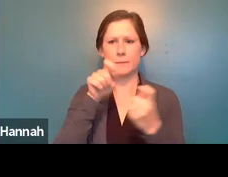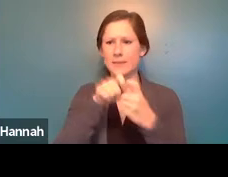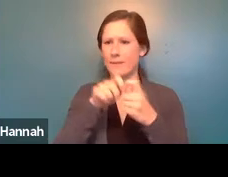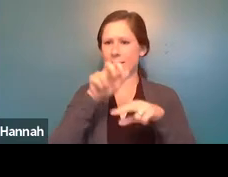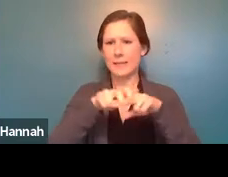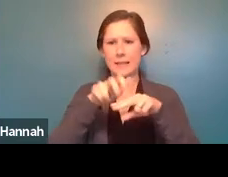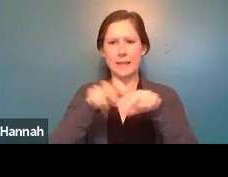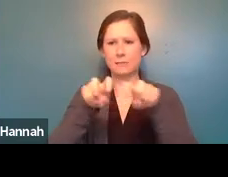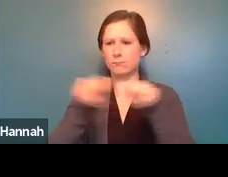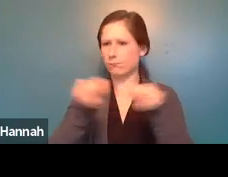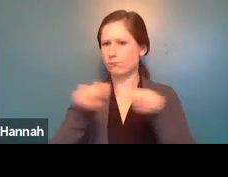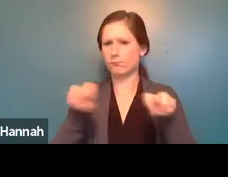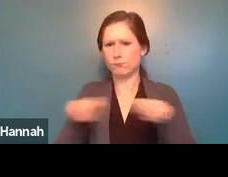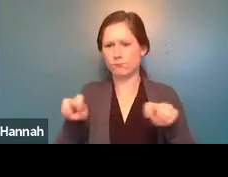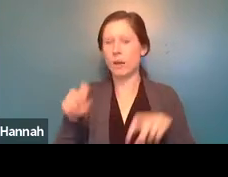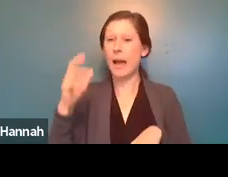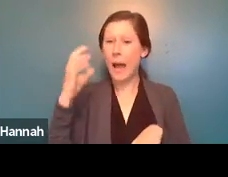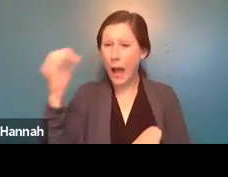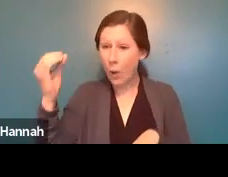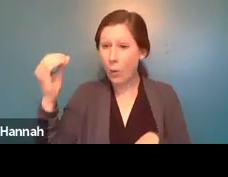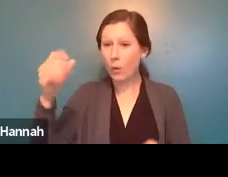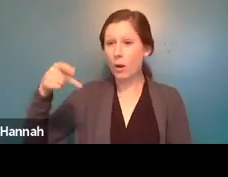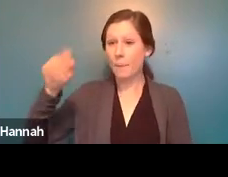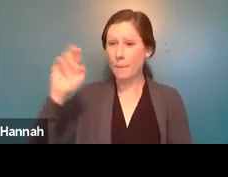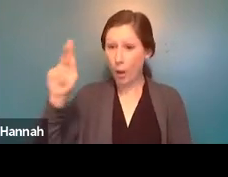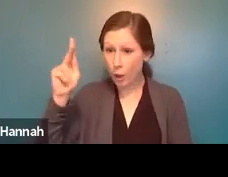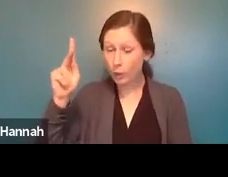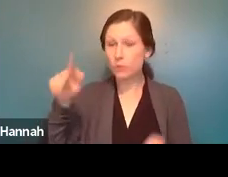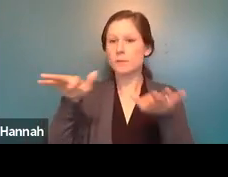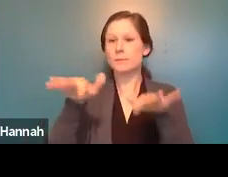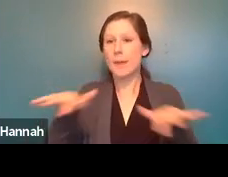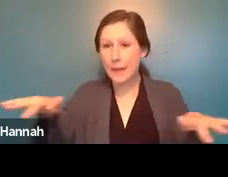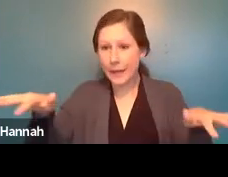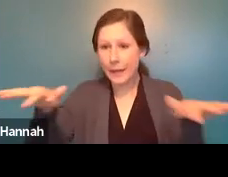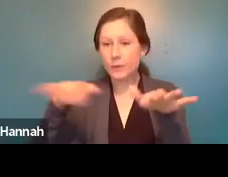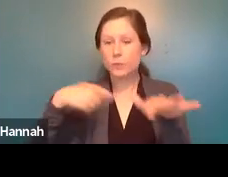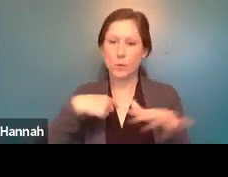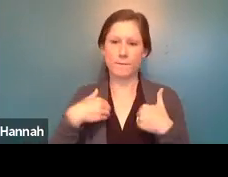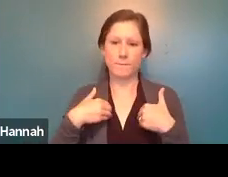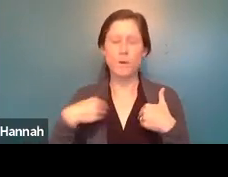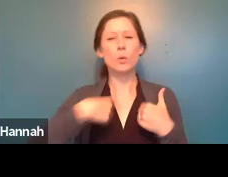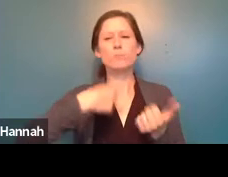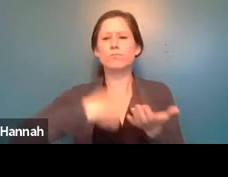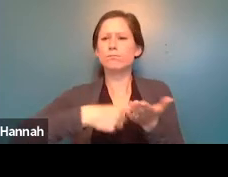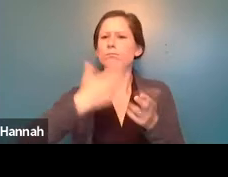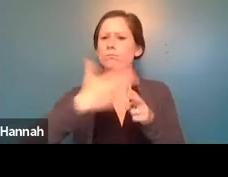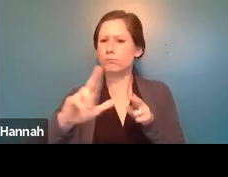is, you know, out in the park. There's space. So we've talked about briefly, because we're early on in this phase, about